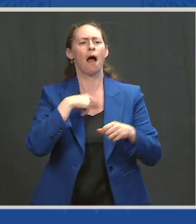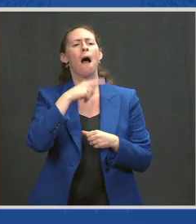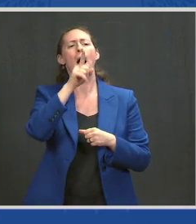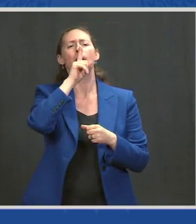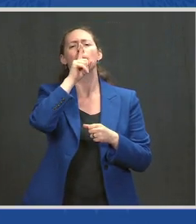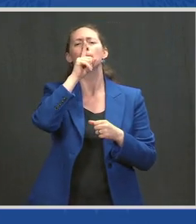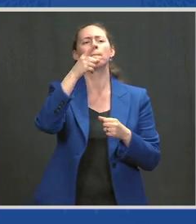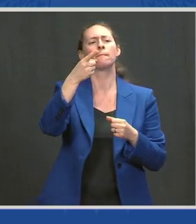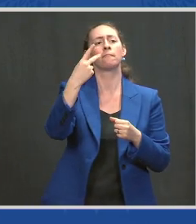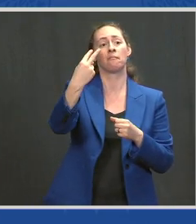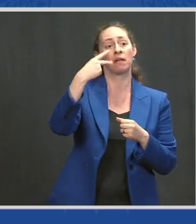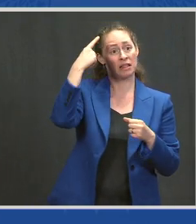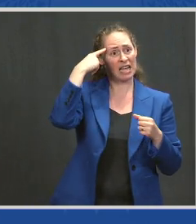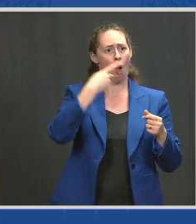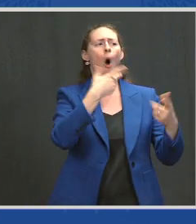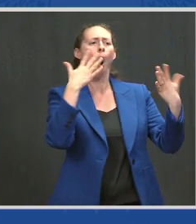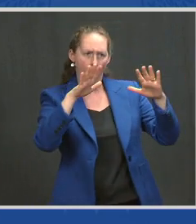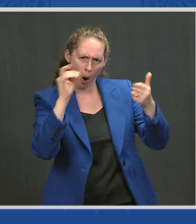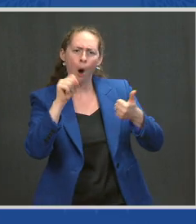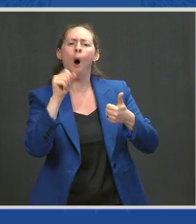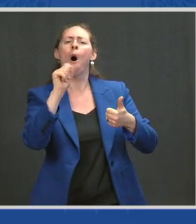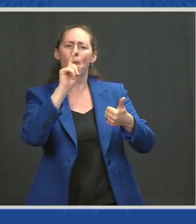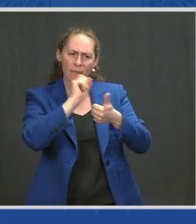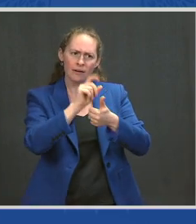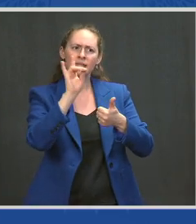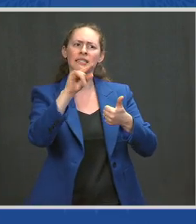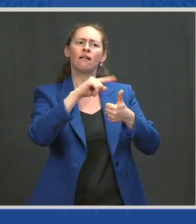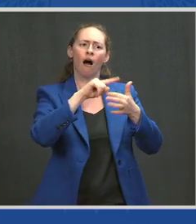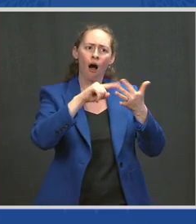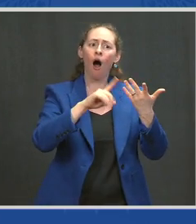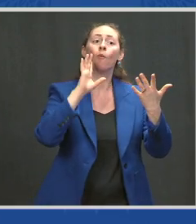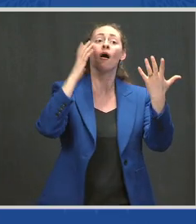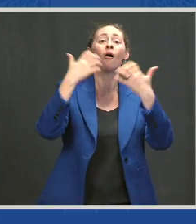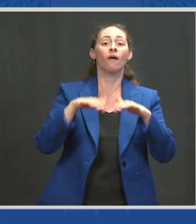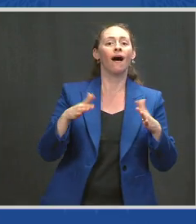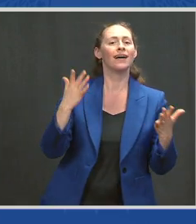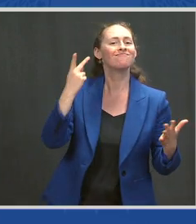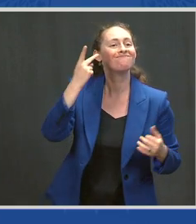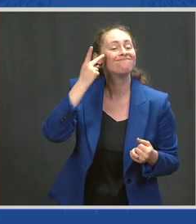agreed that we would do these things, that all of a sudden, it's going to work. I'm not saying that.